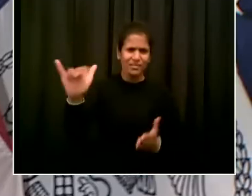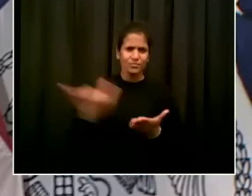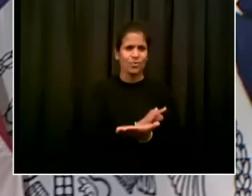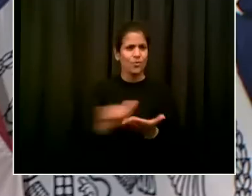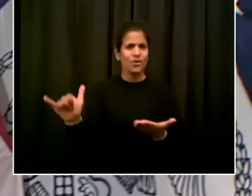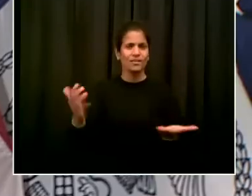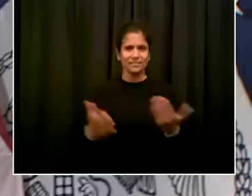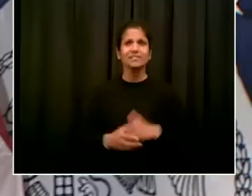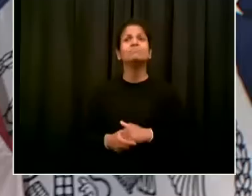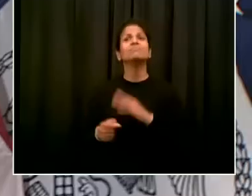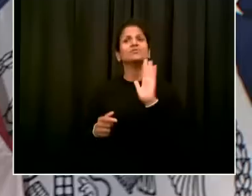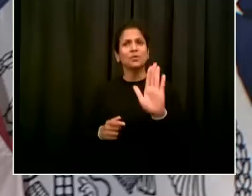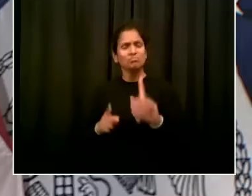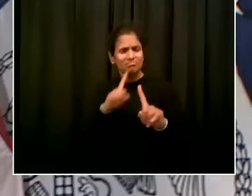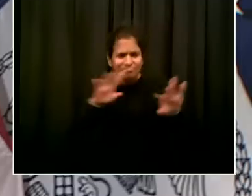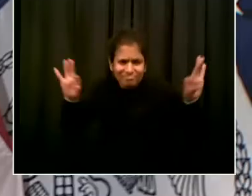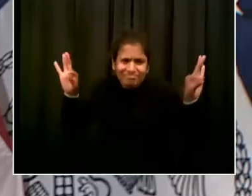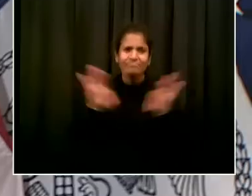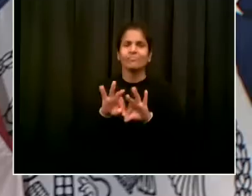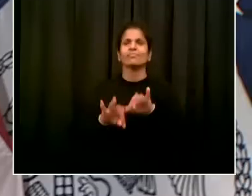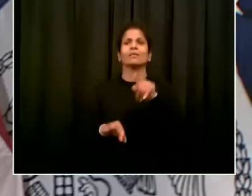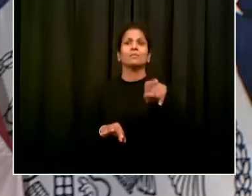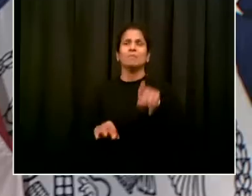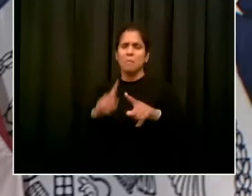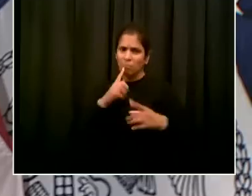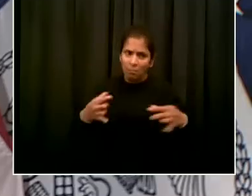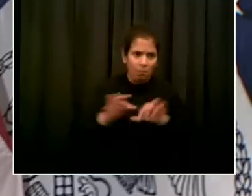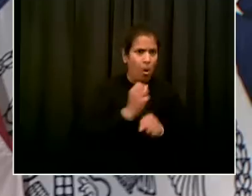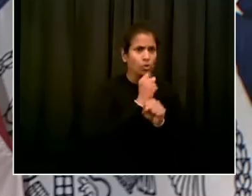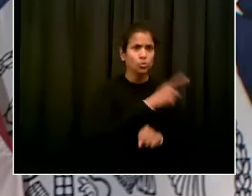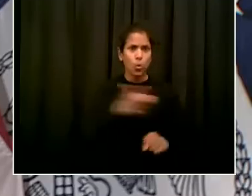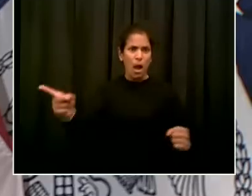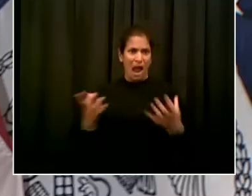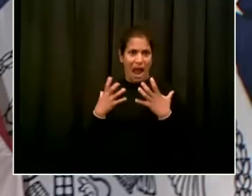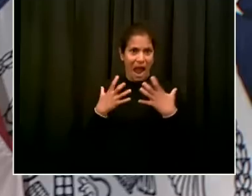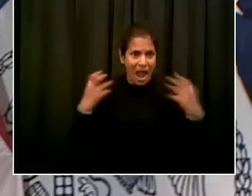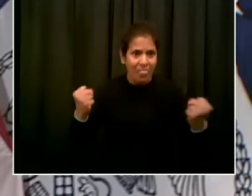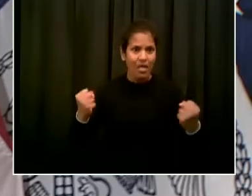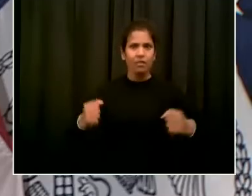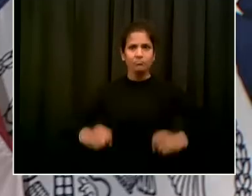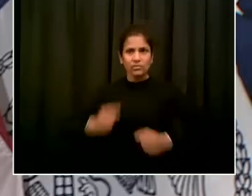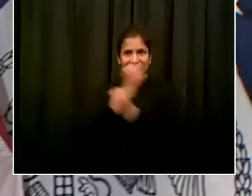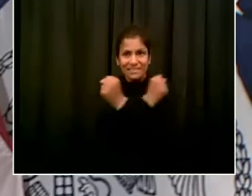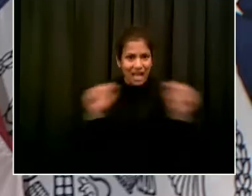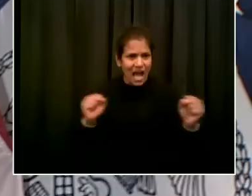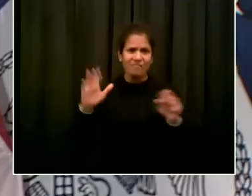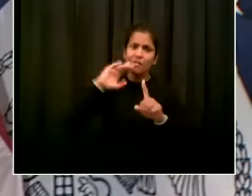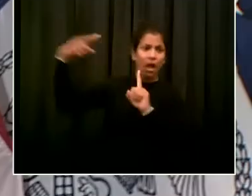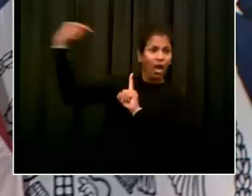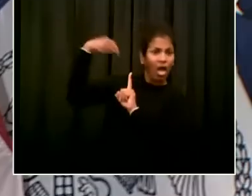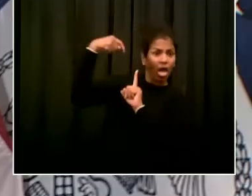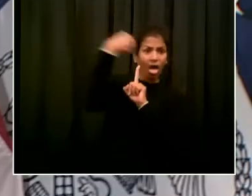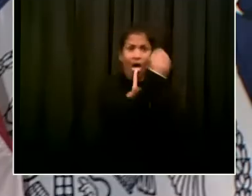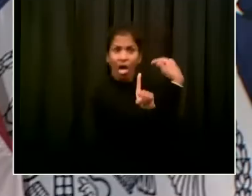COME BACK AND WE COME BACK BETTER. WE NEED TO REMAIN CONFIDENT IN